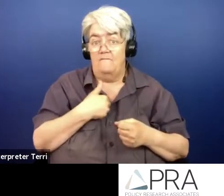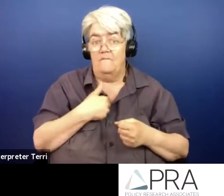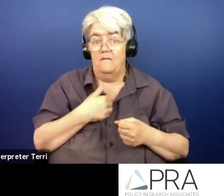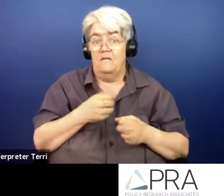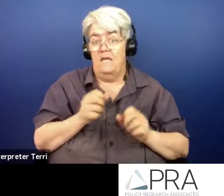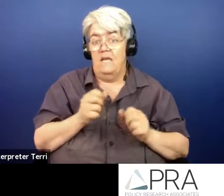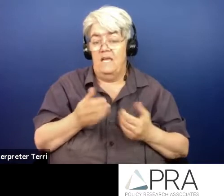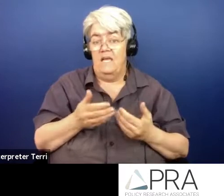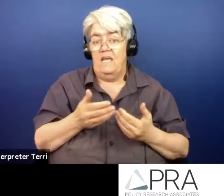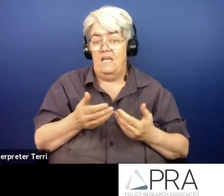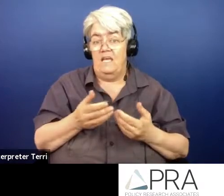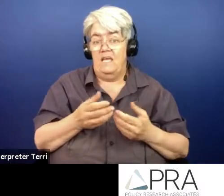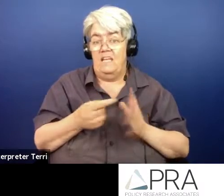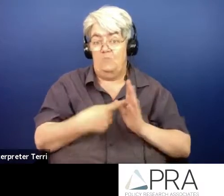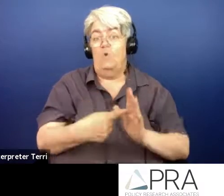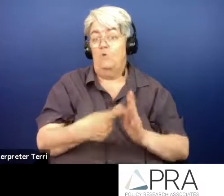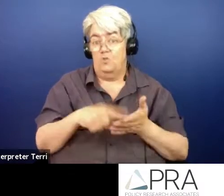understand that there's something different